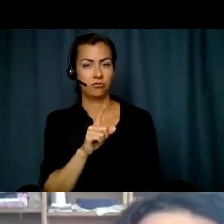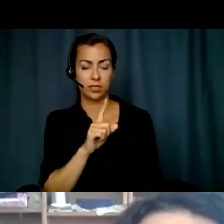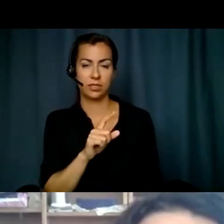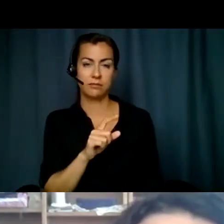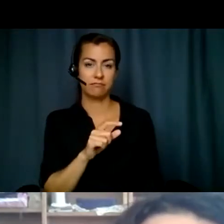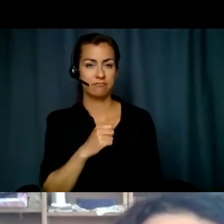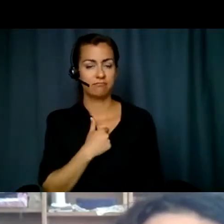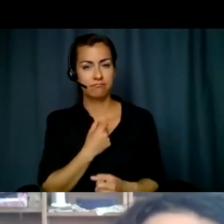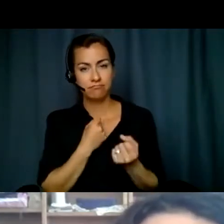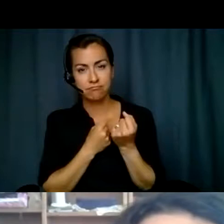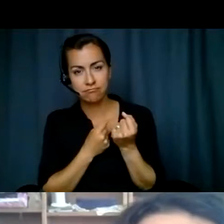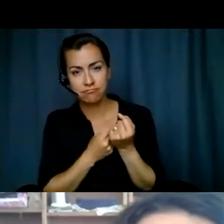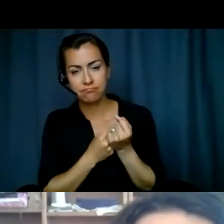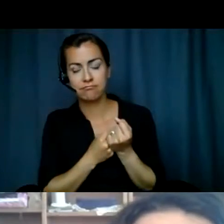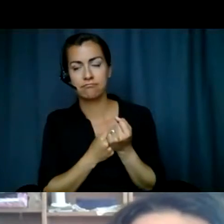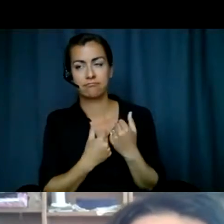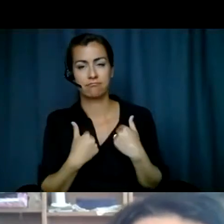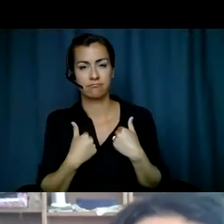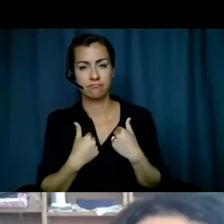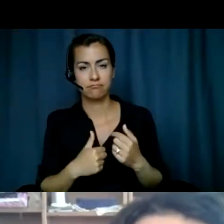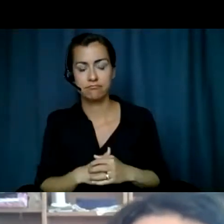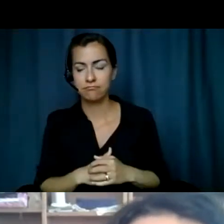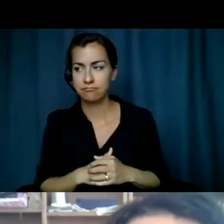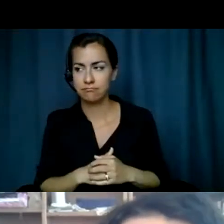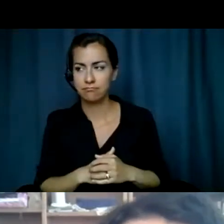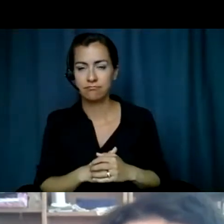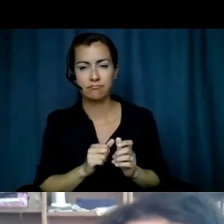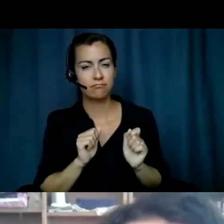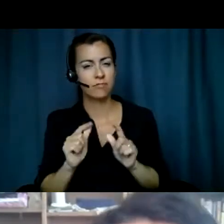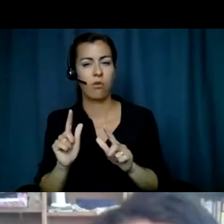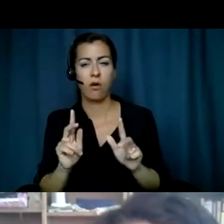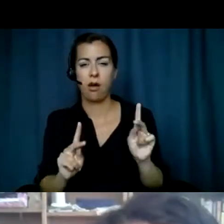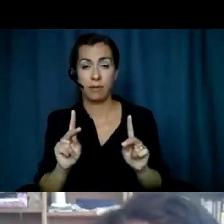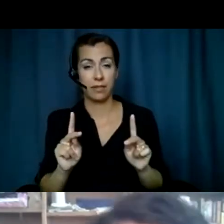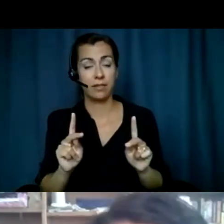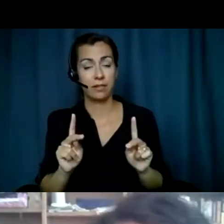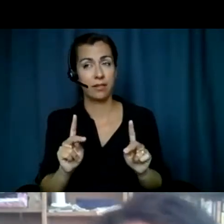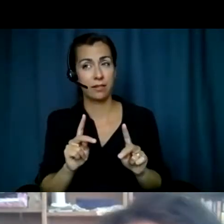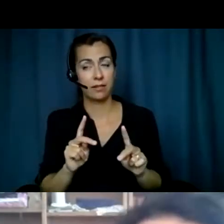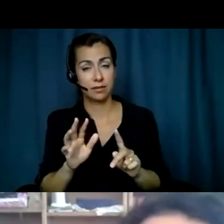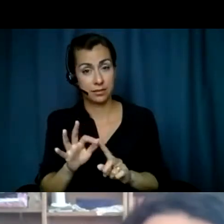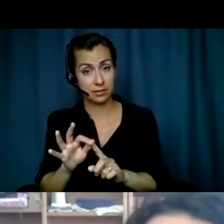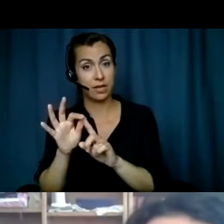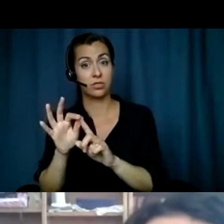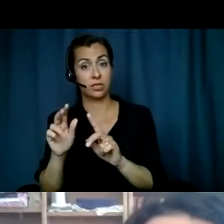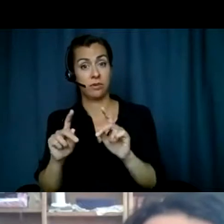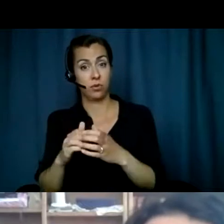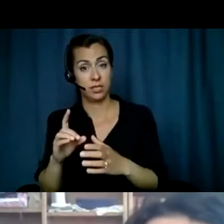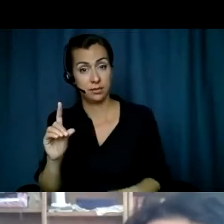of the disability rights movement, and you understand the way voting fits in there. Phil what are the the ways you see that,